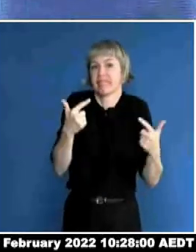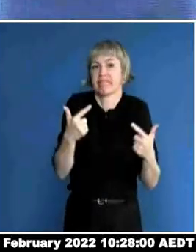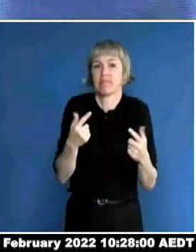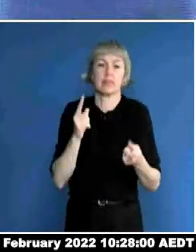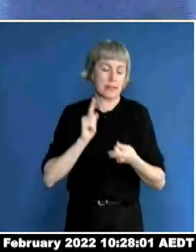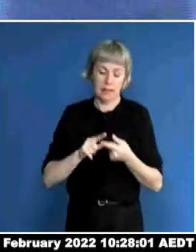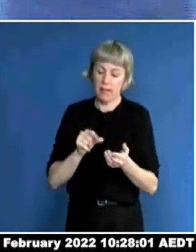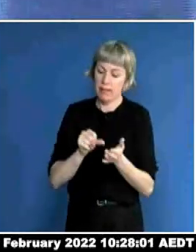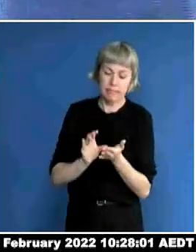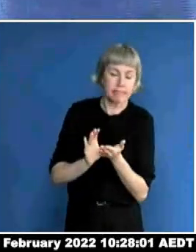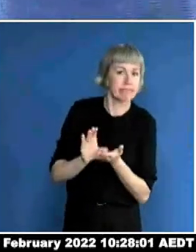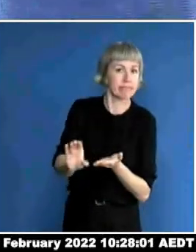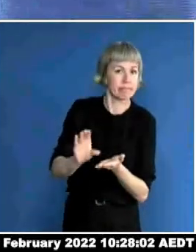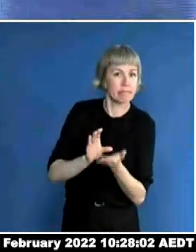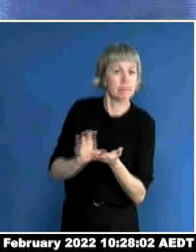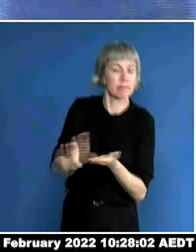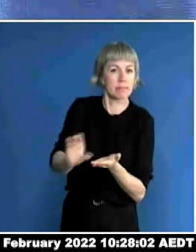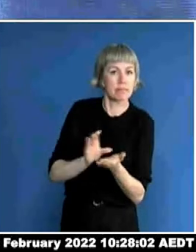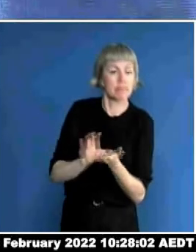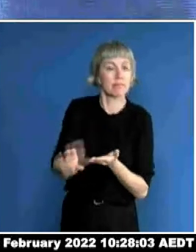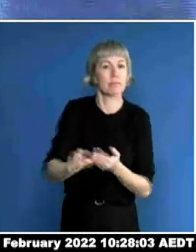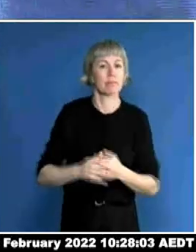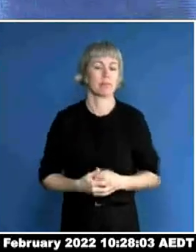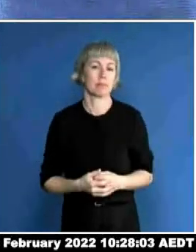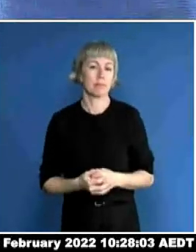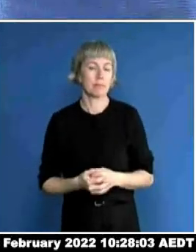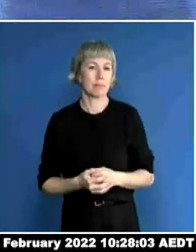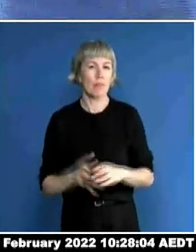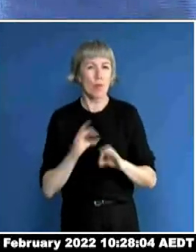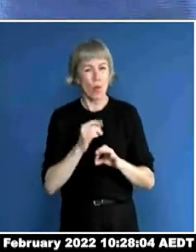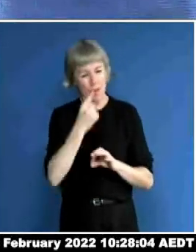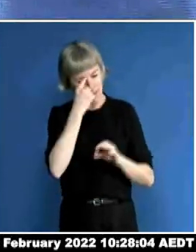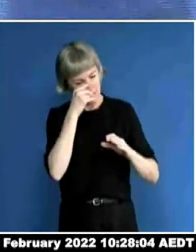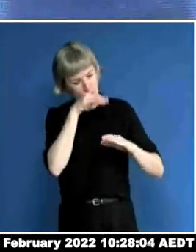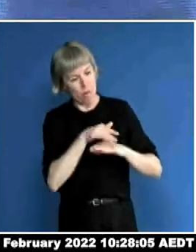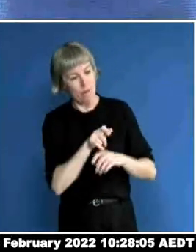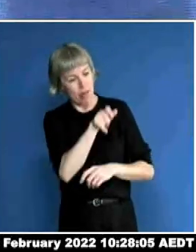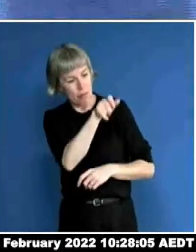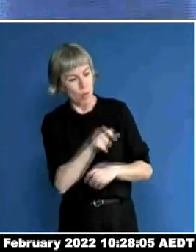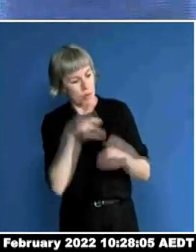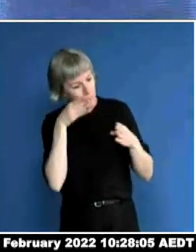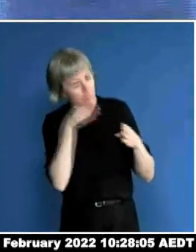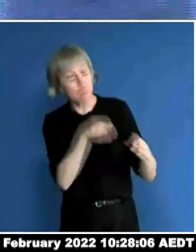person-centred, and the committee made a number of recommendations touching on the DES